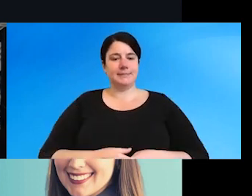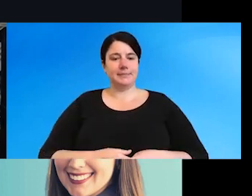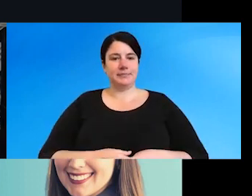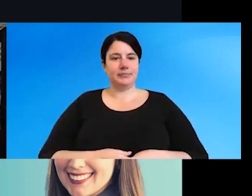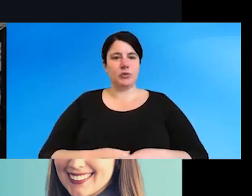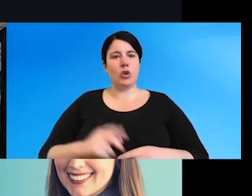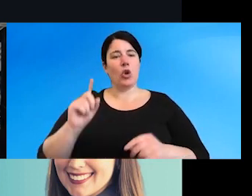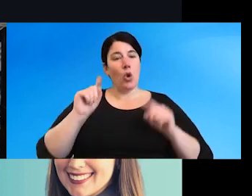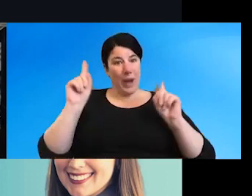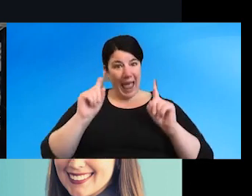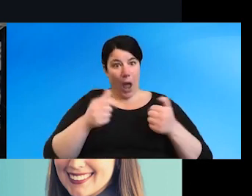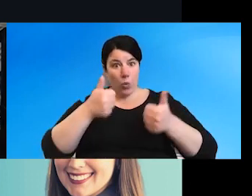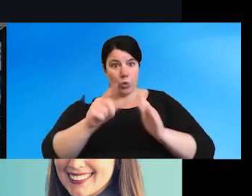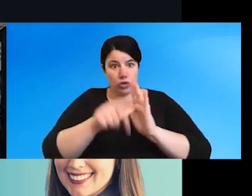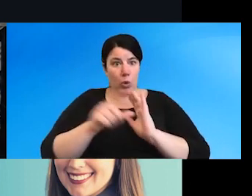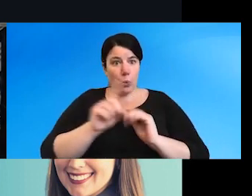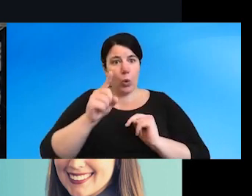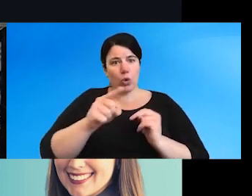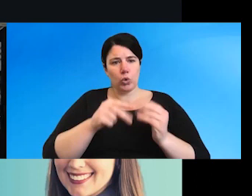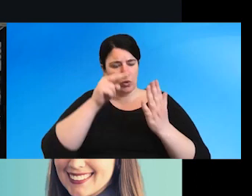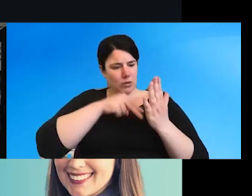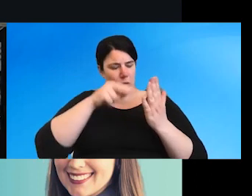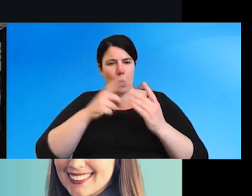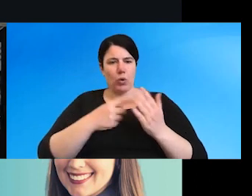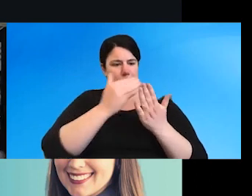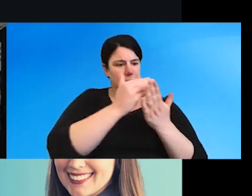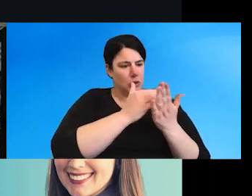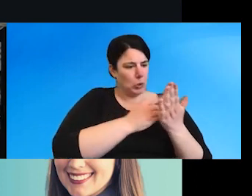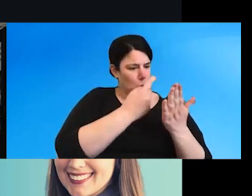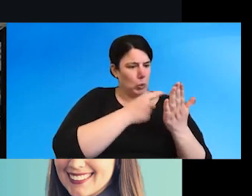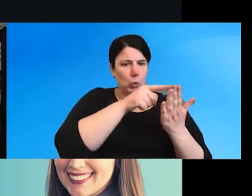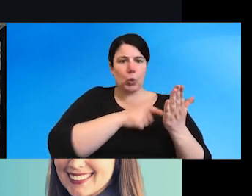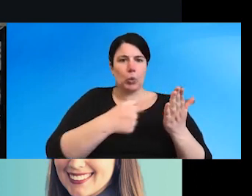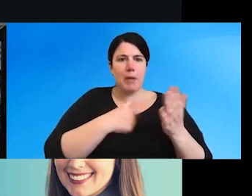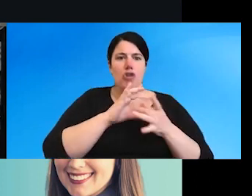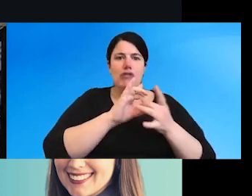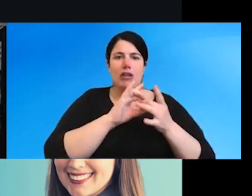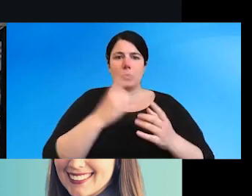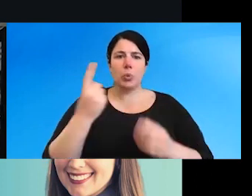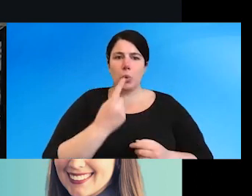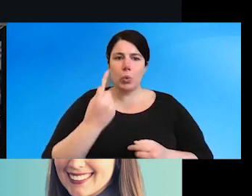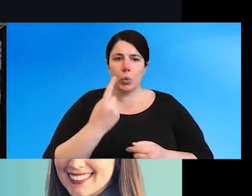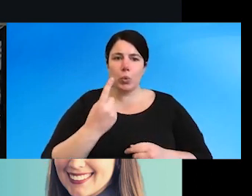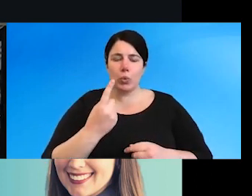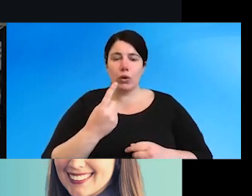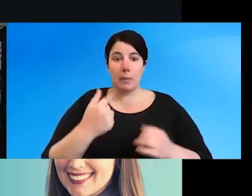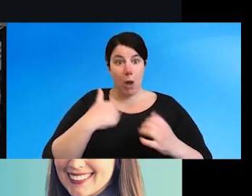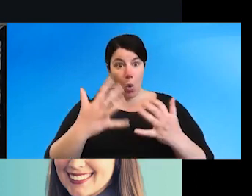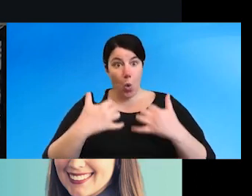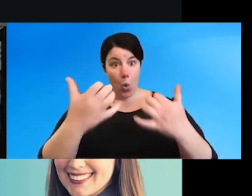audit of the relationships that you have. And the relationships with your audience, with your supporters.